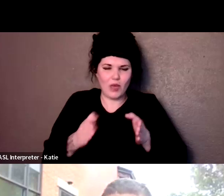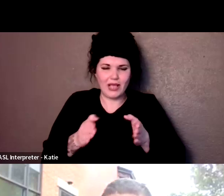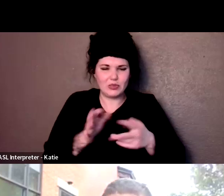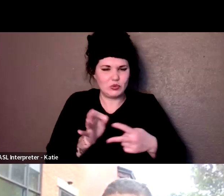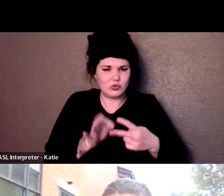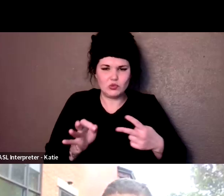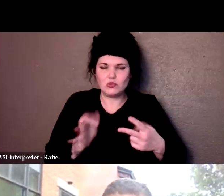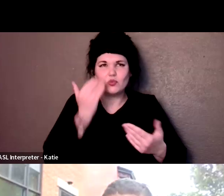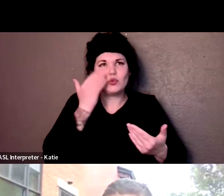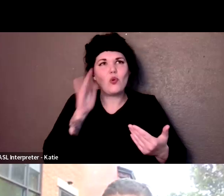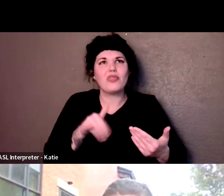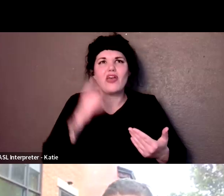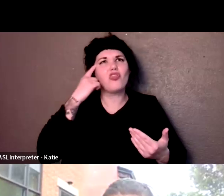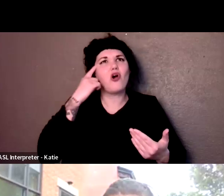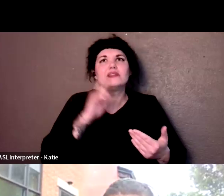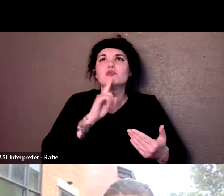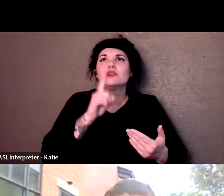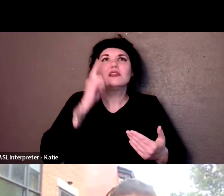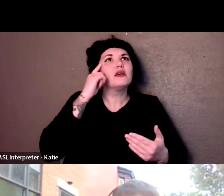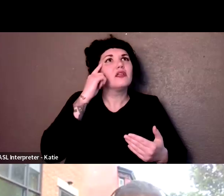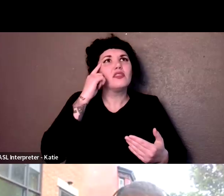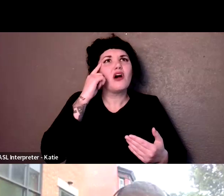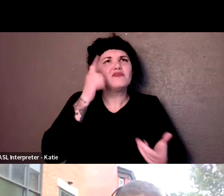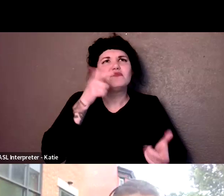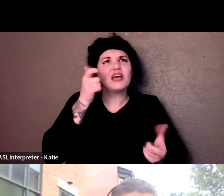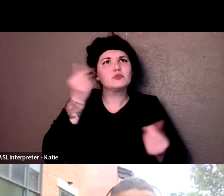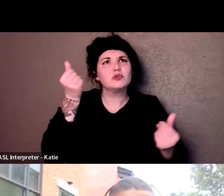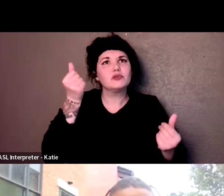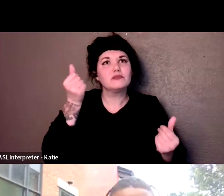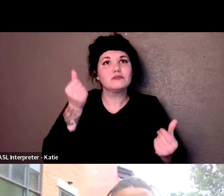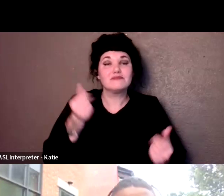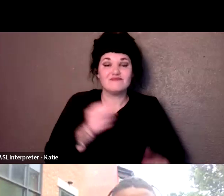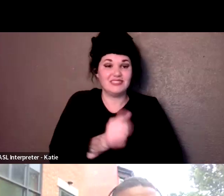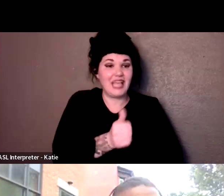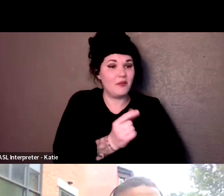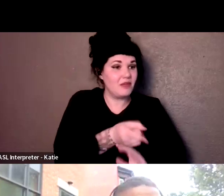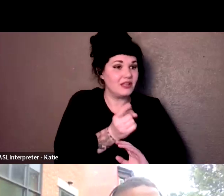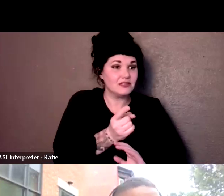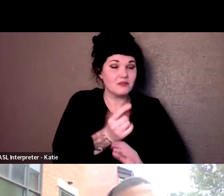priority, anywhere from like 10 minutes to three hours. If the person that's in a really